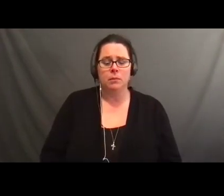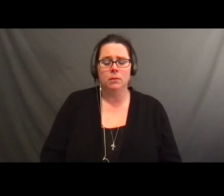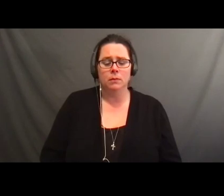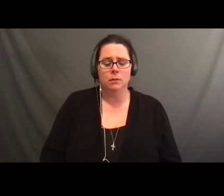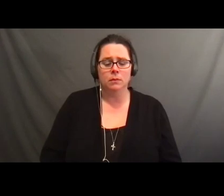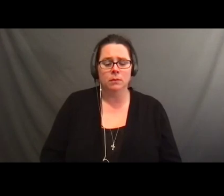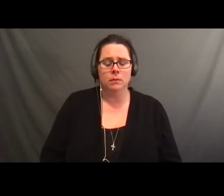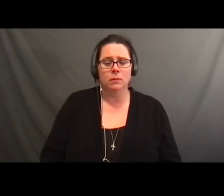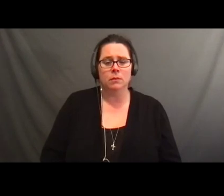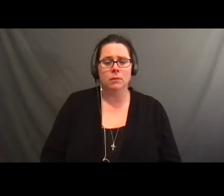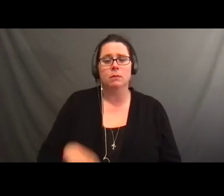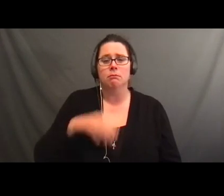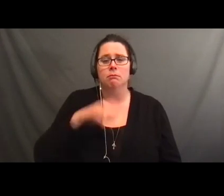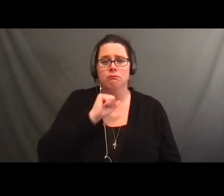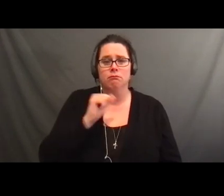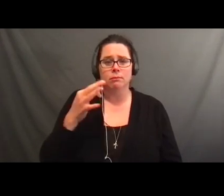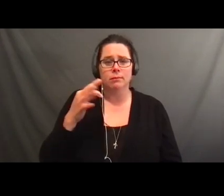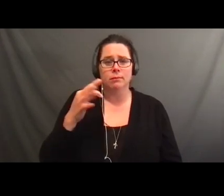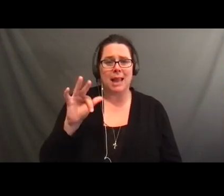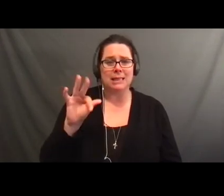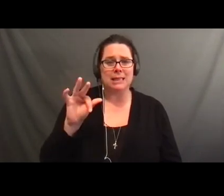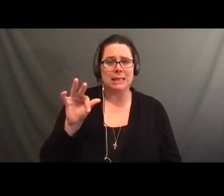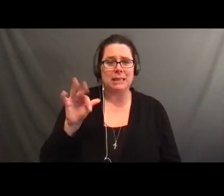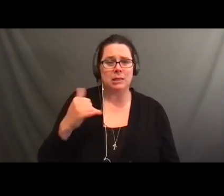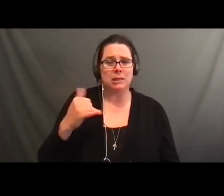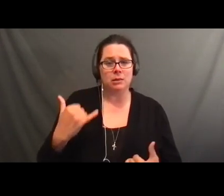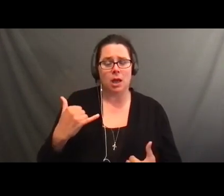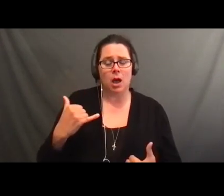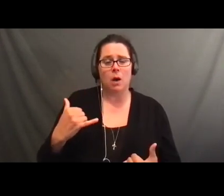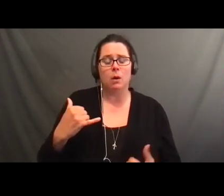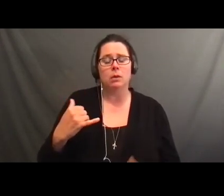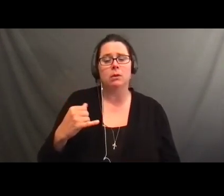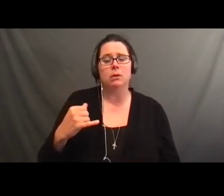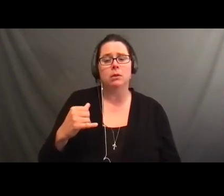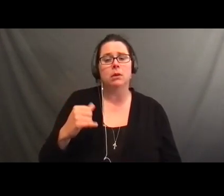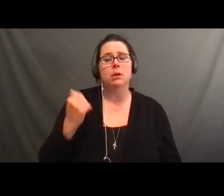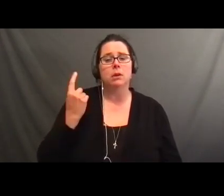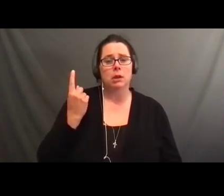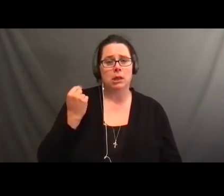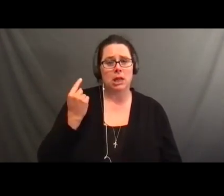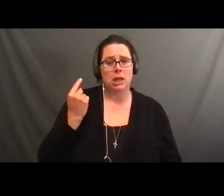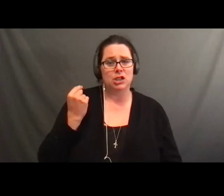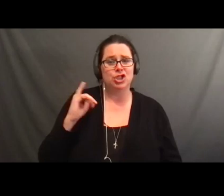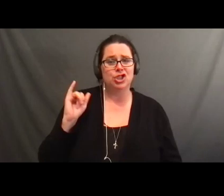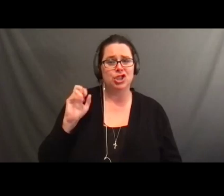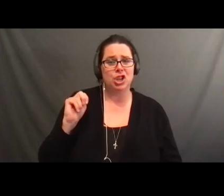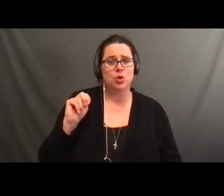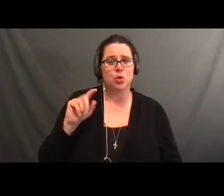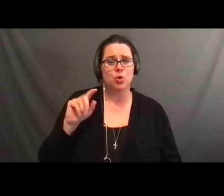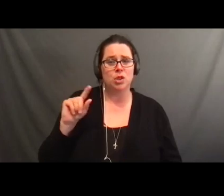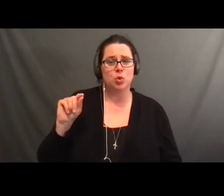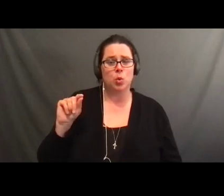She is 19 years old right now. She went last year, January, 2020. So she was 18 at that point, or almost 18. 18?